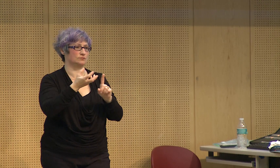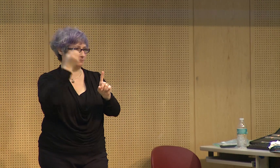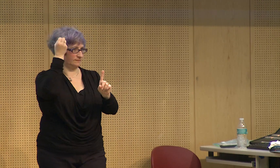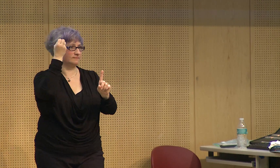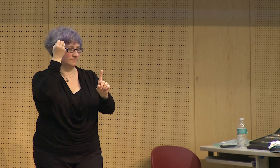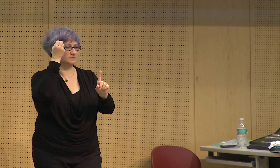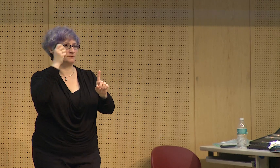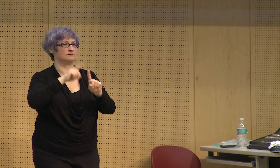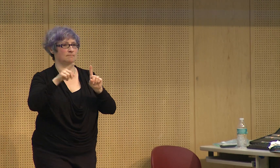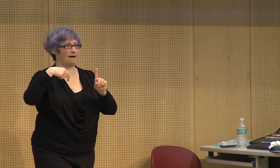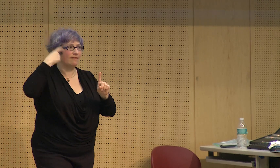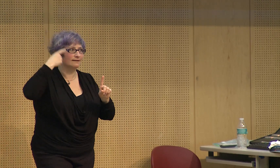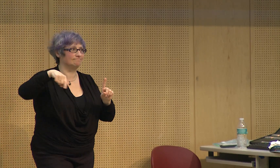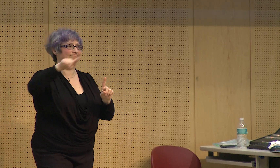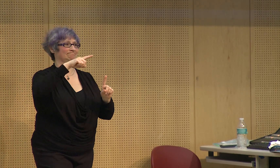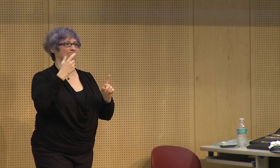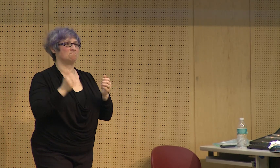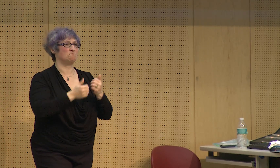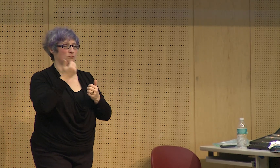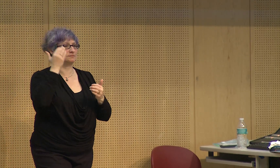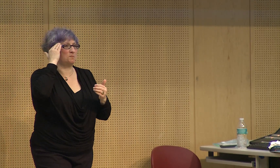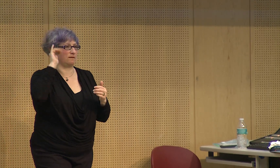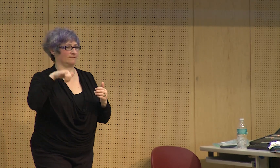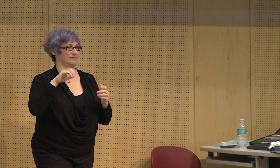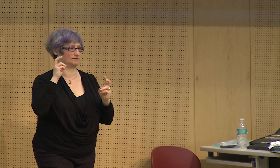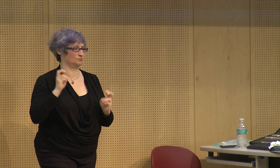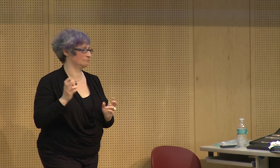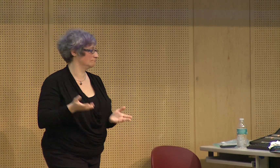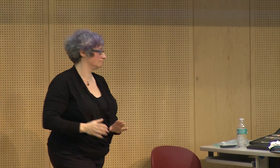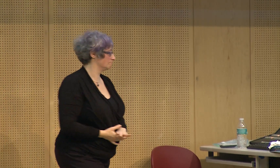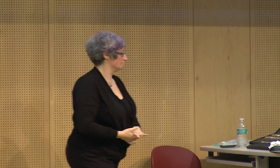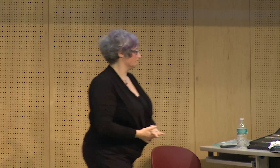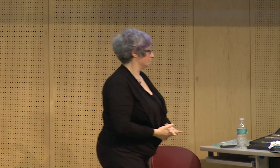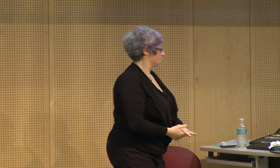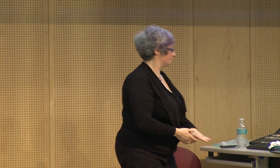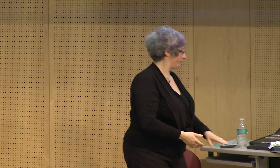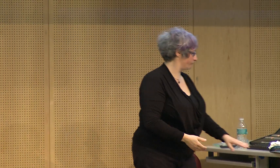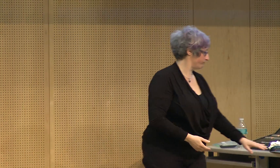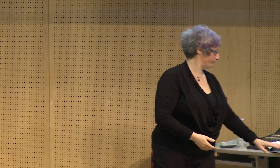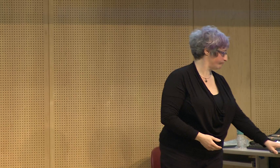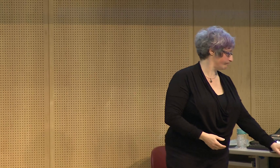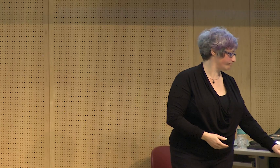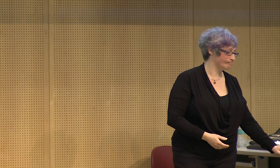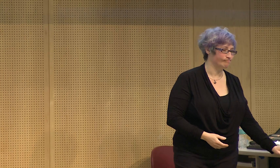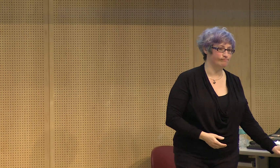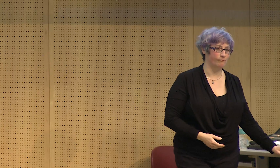that young Deaf people have experienced. I don't have that same issue with this audience.